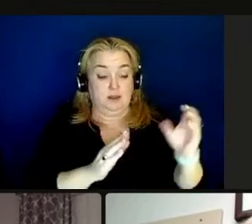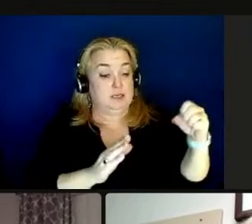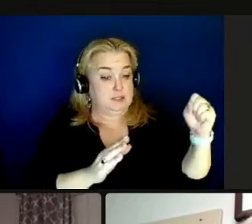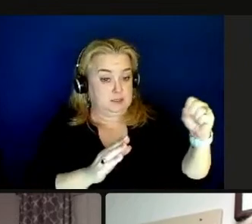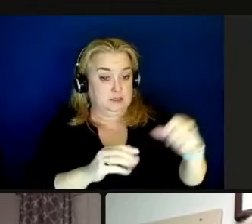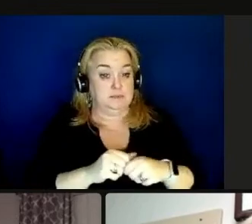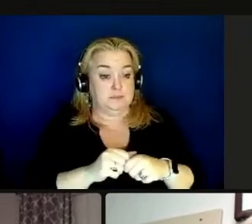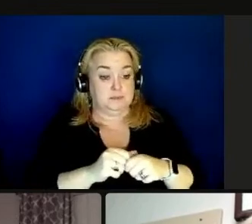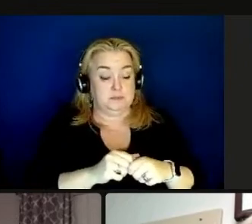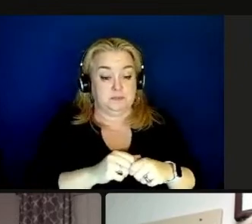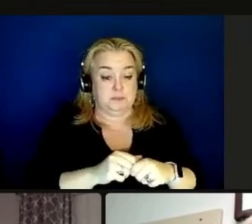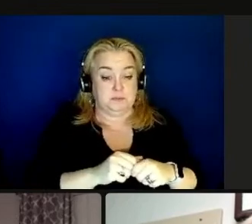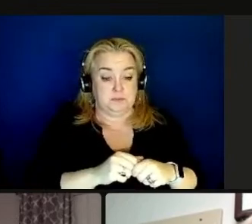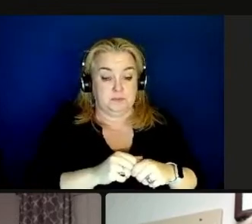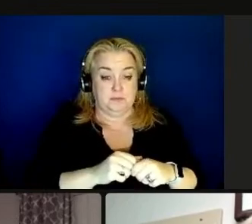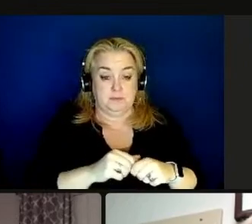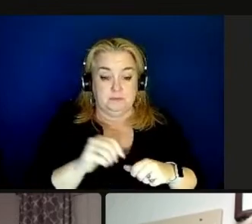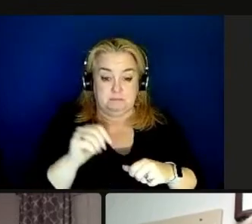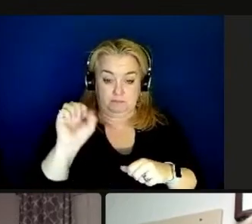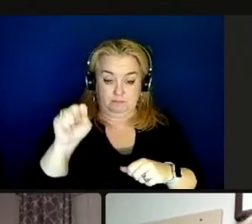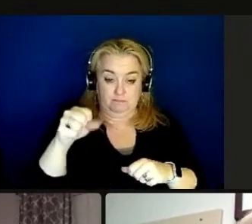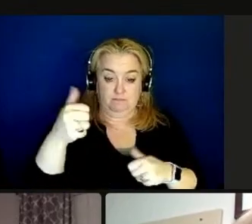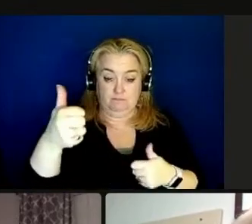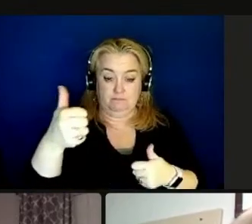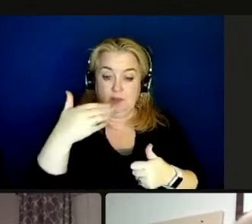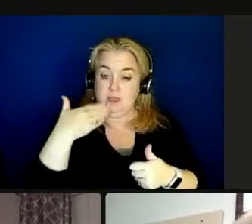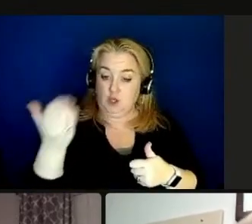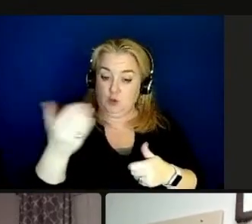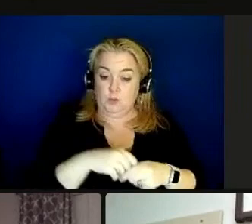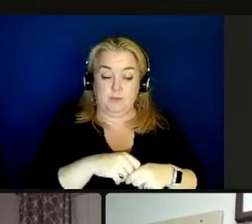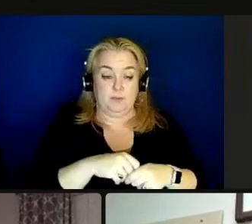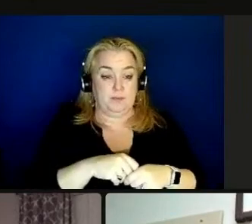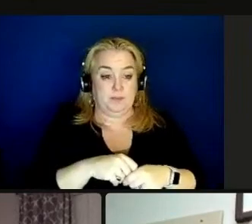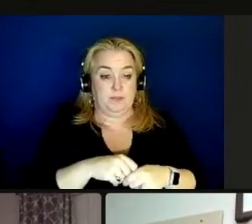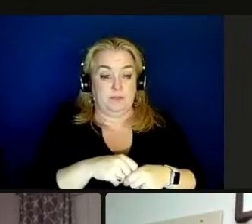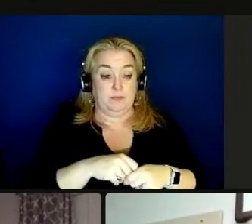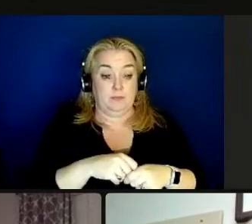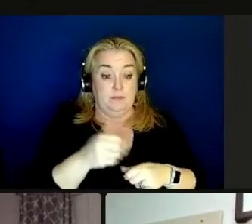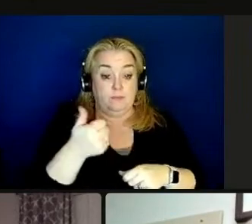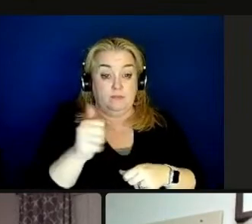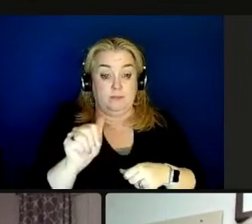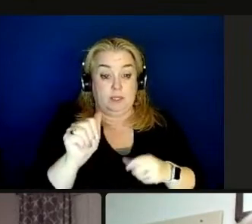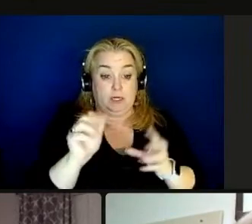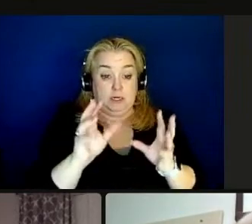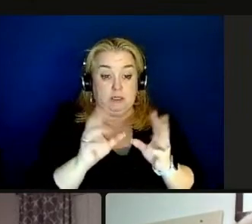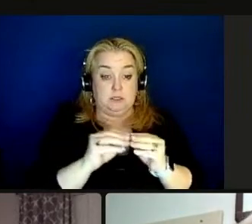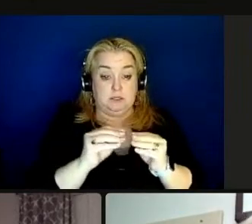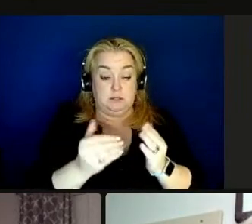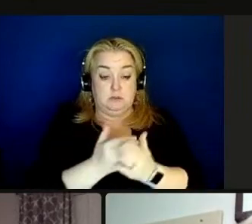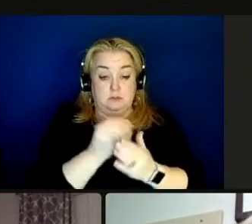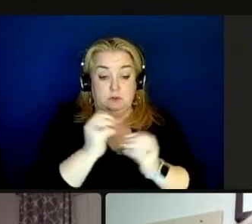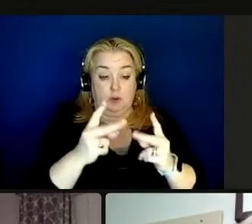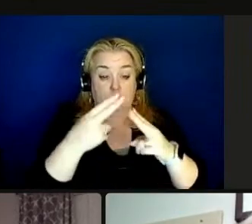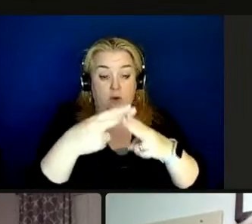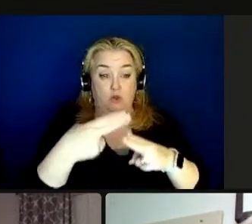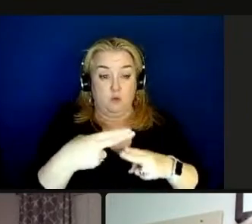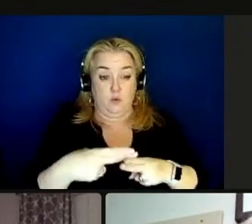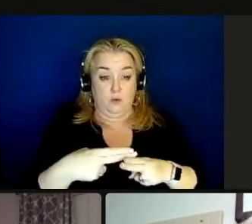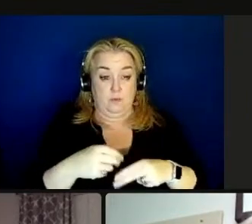COUNCILOR SIMPLE GOOD. DO WE HAVE A MOTION FOR APPROVAL OF THE AGENDA OF